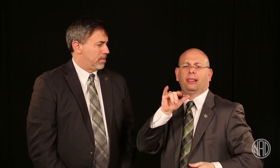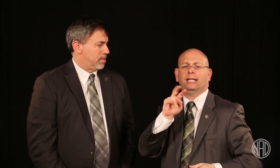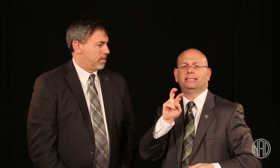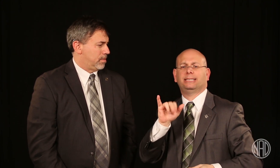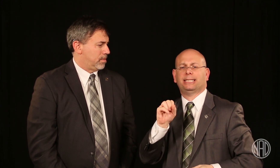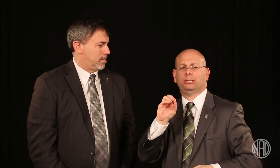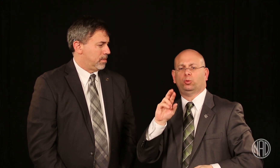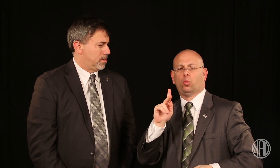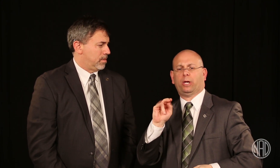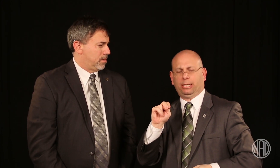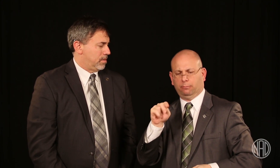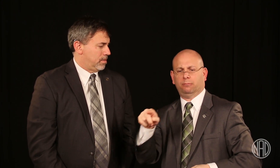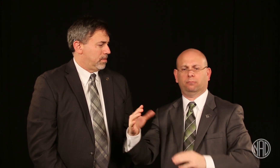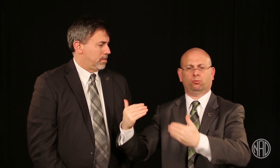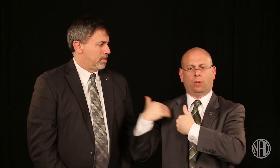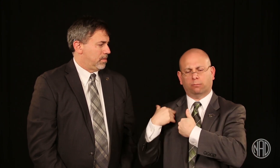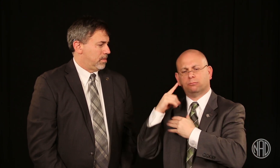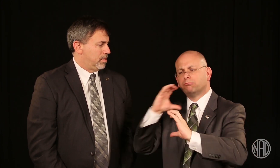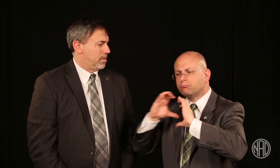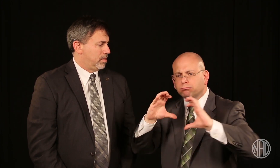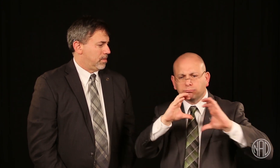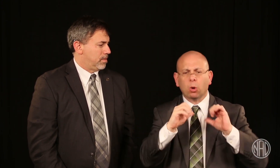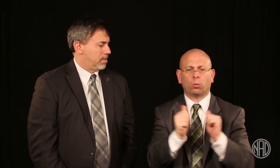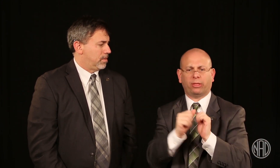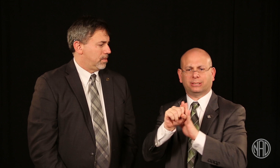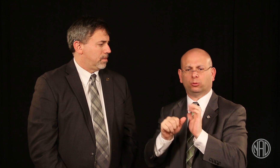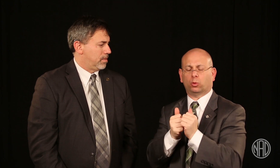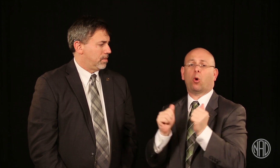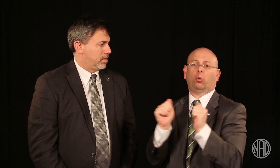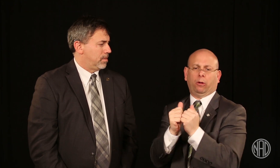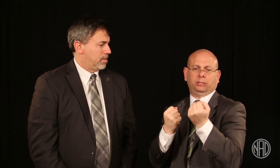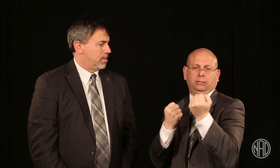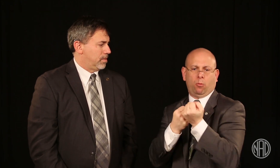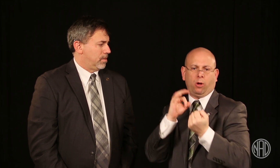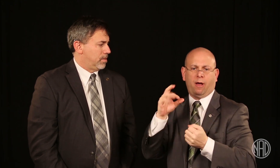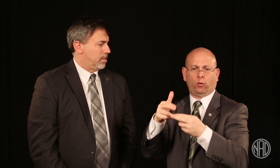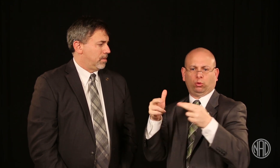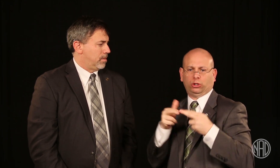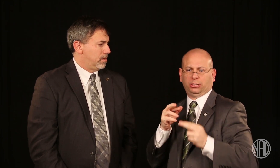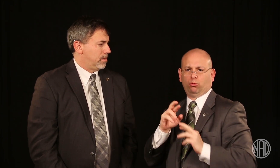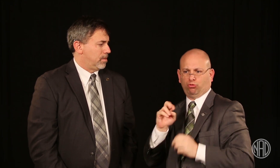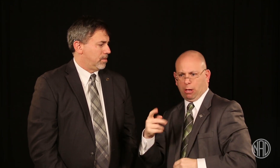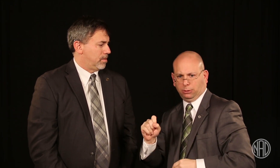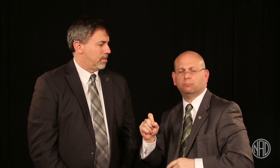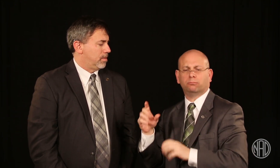who is responsible in communicating with State Associations with the support of Region Representatives.